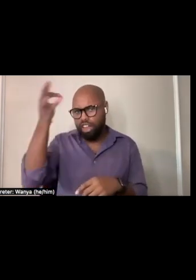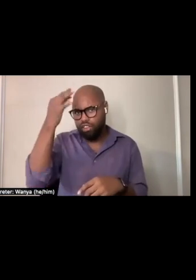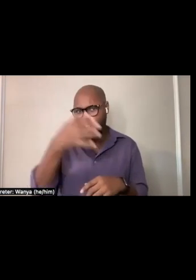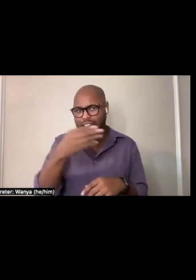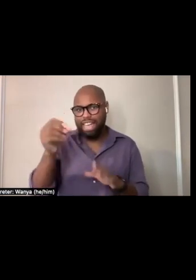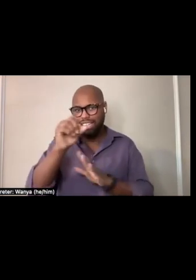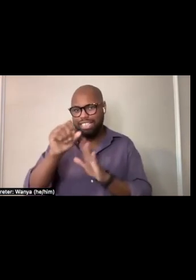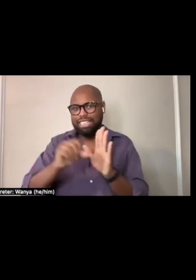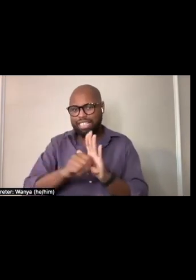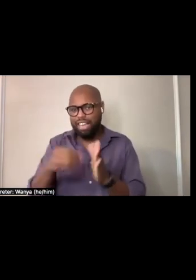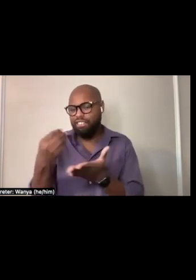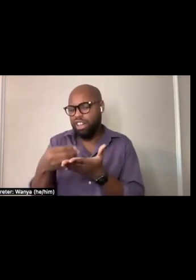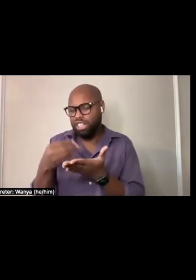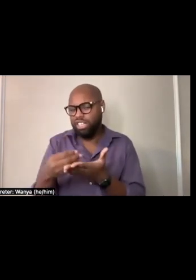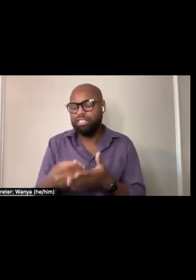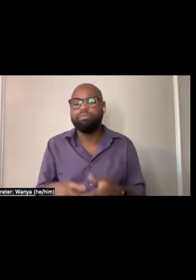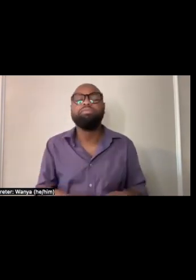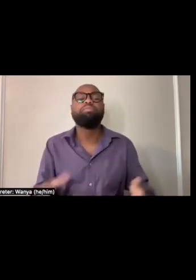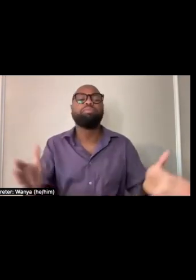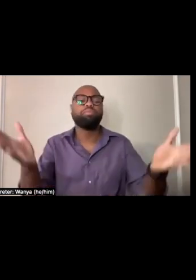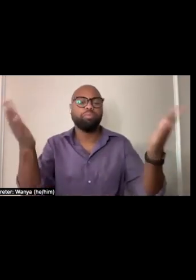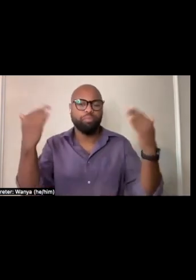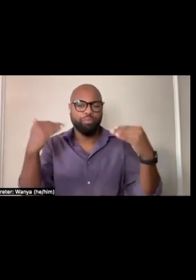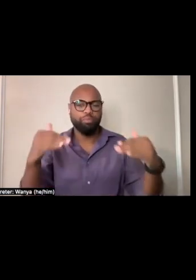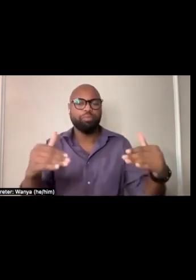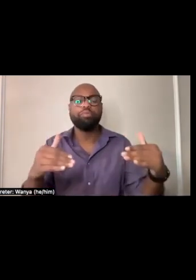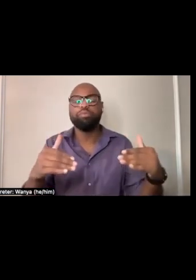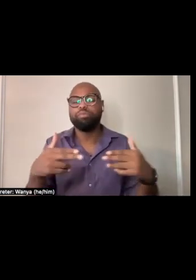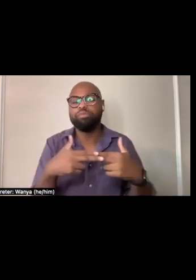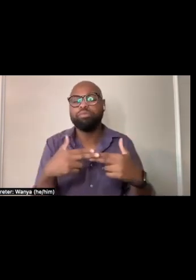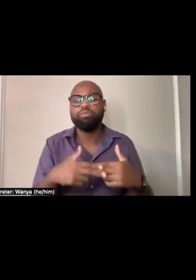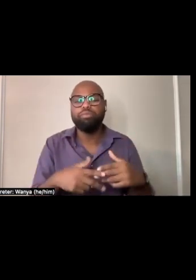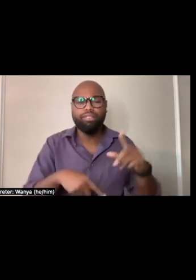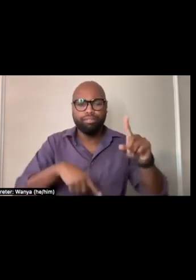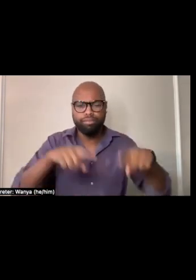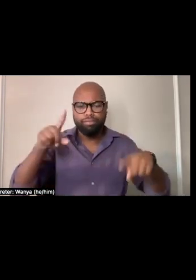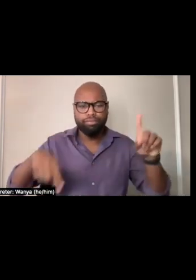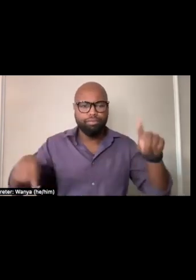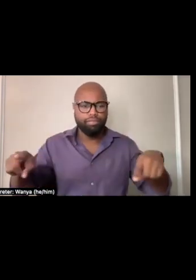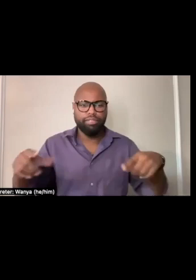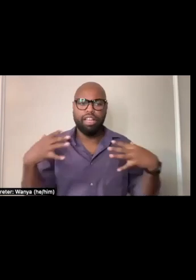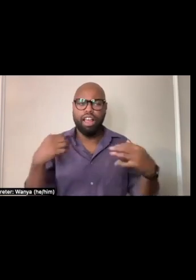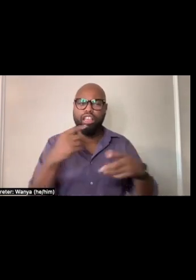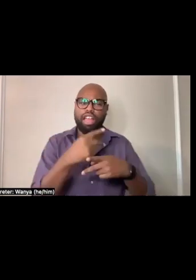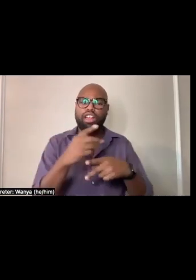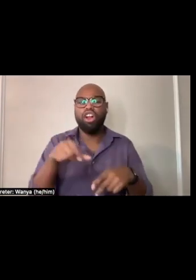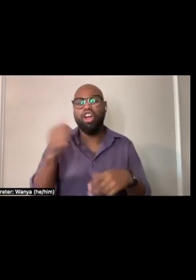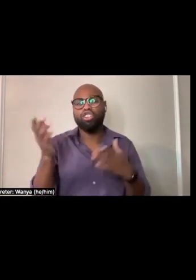So there's a wide range of health care and other services were offered to residents.